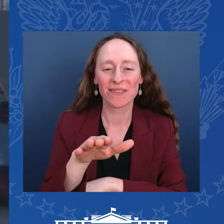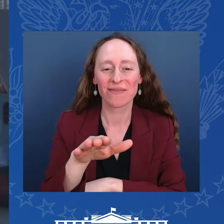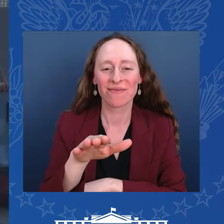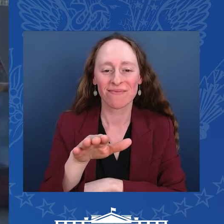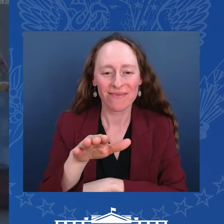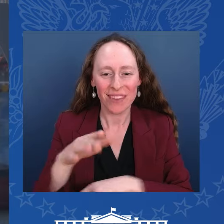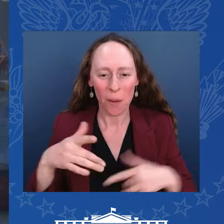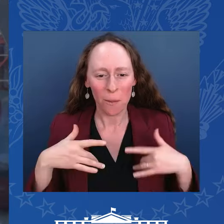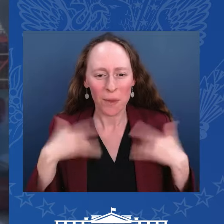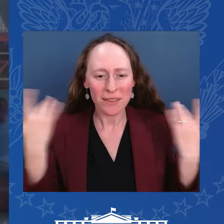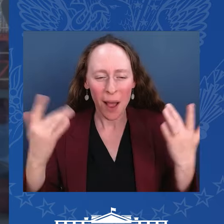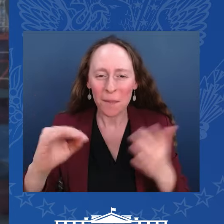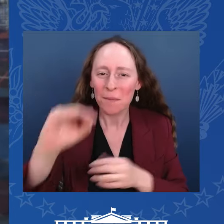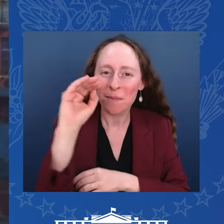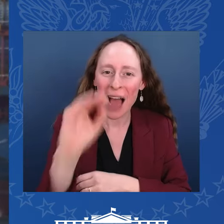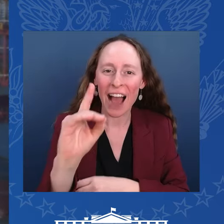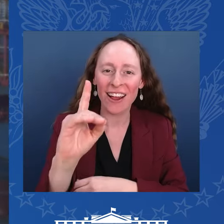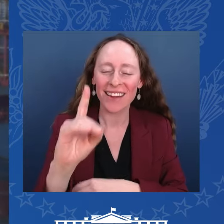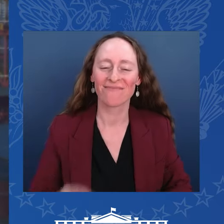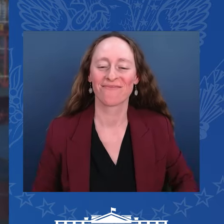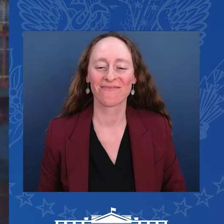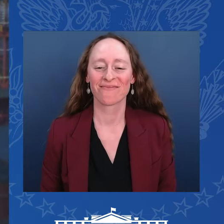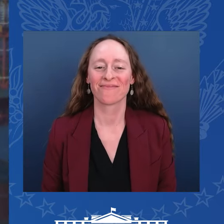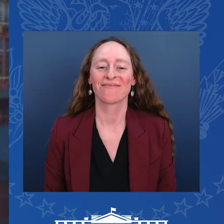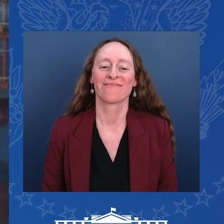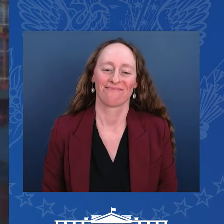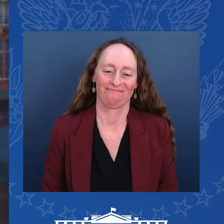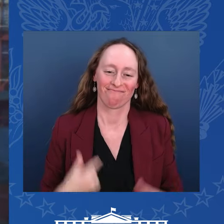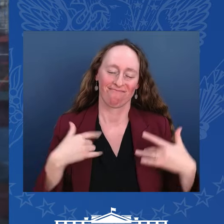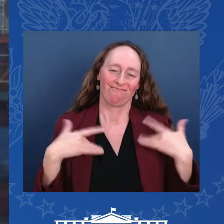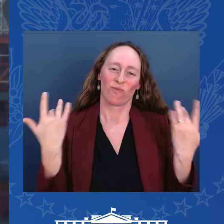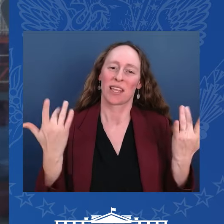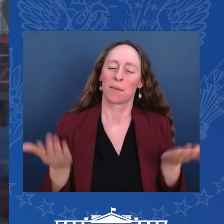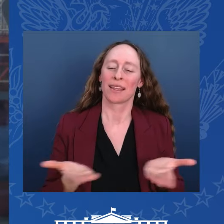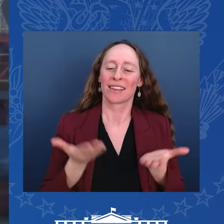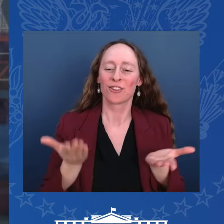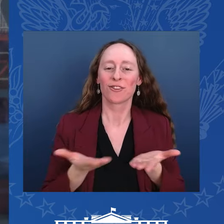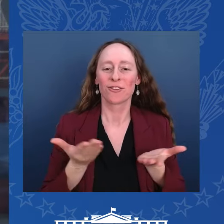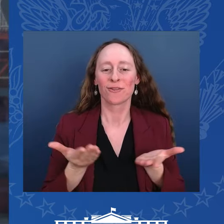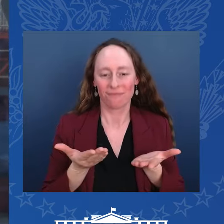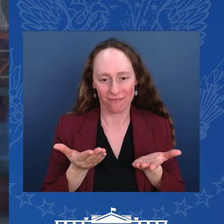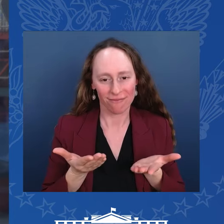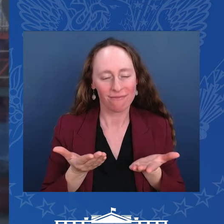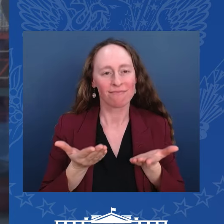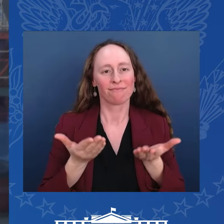It is good to be here and it's great to be in this moment. And it's great to be here in this space